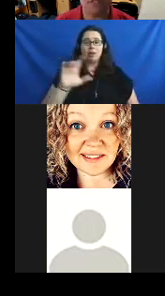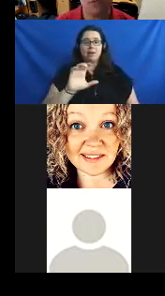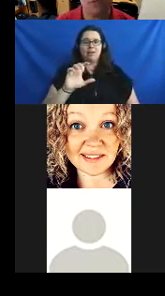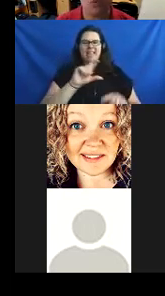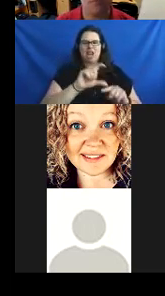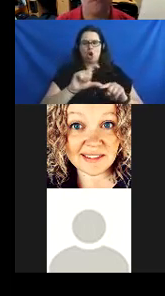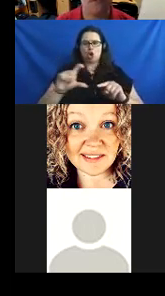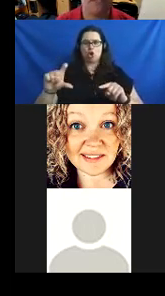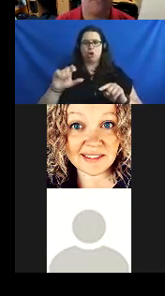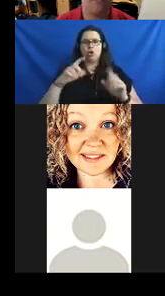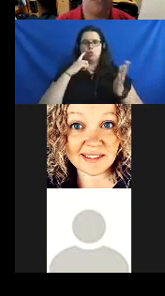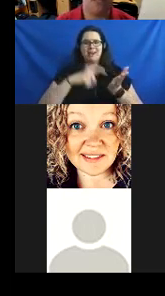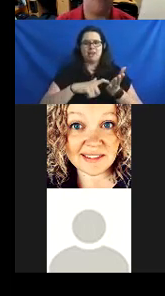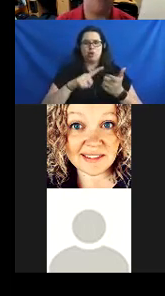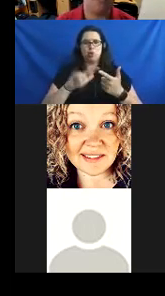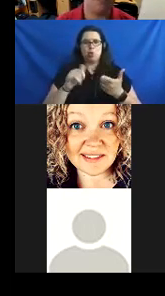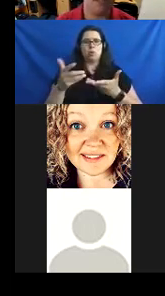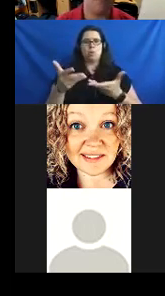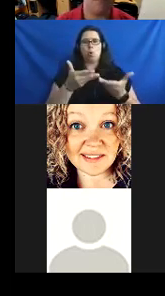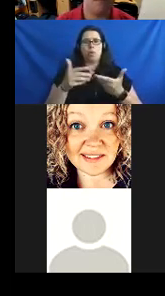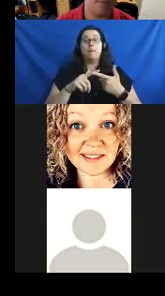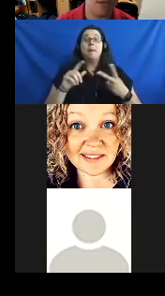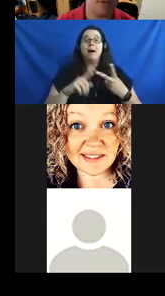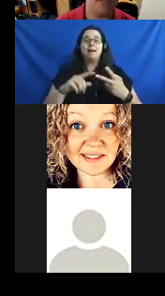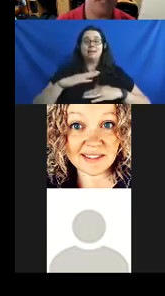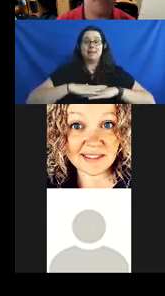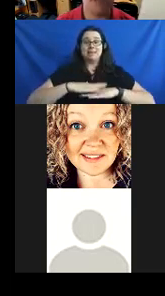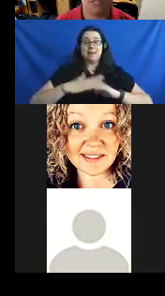TO THE DEVICES BUT THE DESKTOP MODELS ARE TYPICALLY DESIGNED